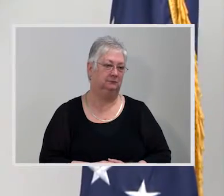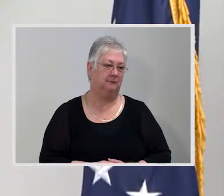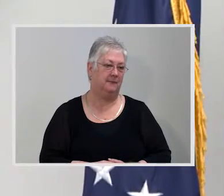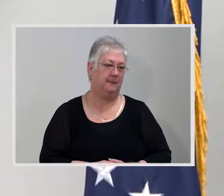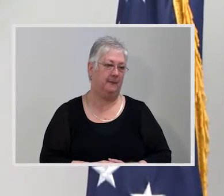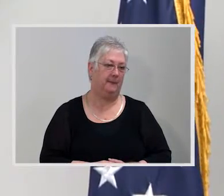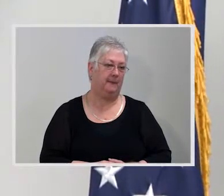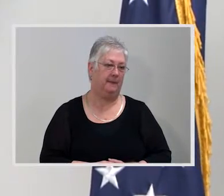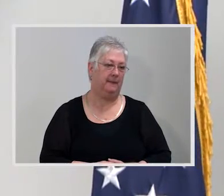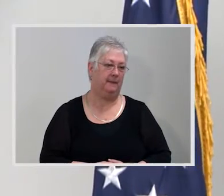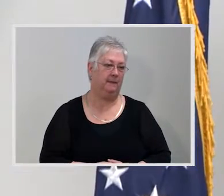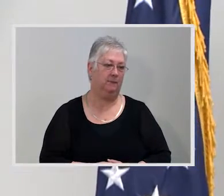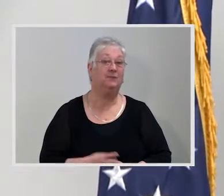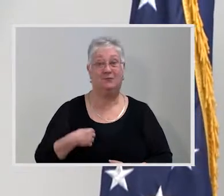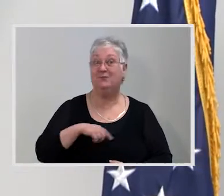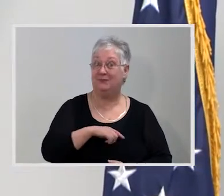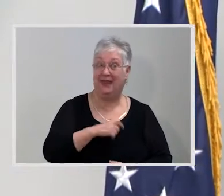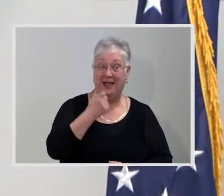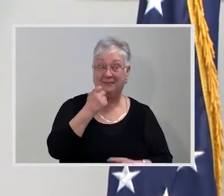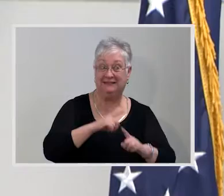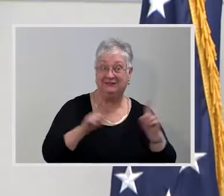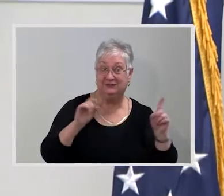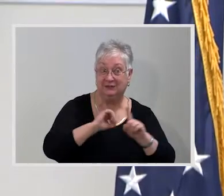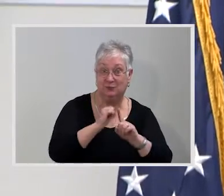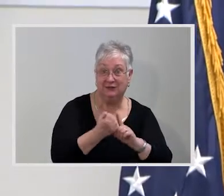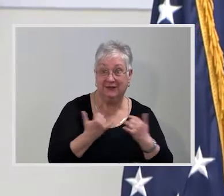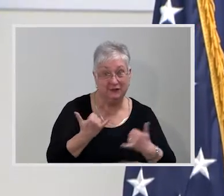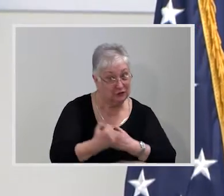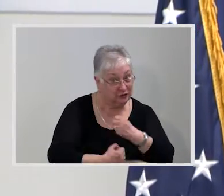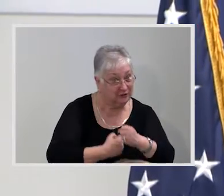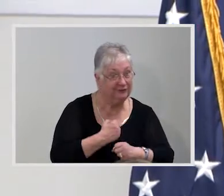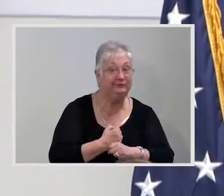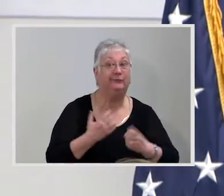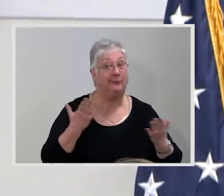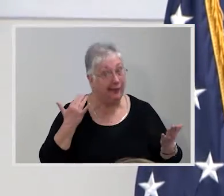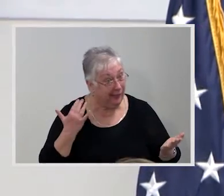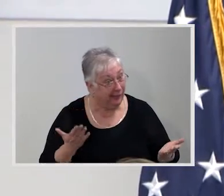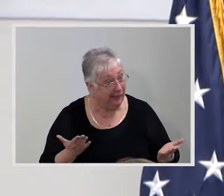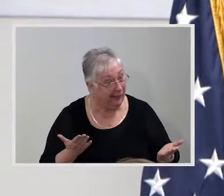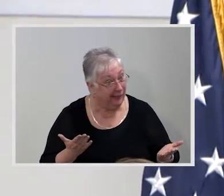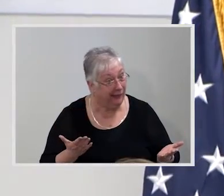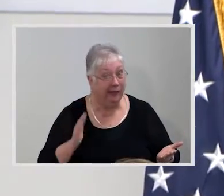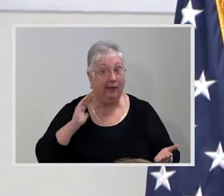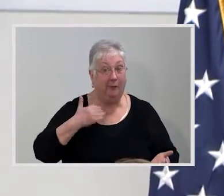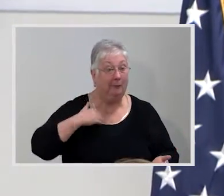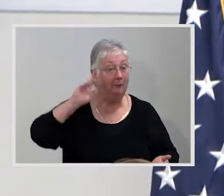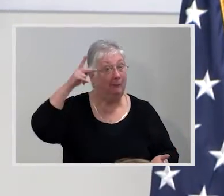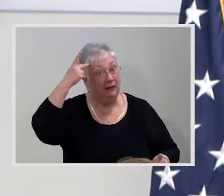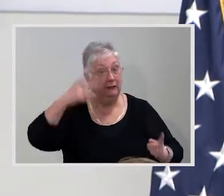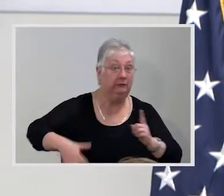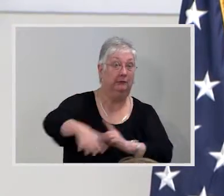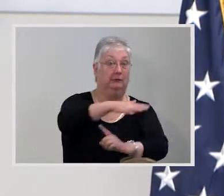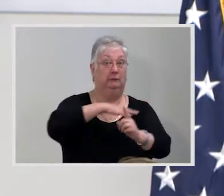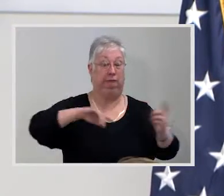POSITION THIS YEAR BECAUSE OUR POLITICAL ENVIRONMENT IS SO CHANGED, RIGHT? WE HAVE BEEN TALKING A LOT ABOUT